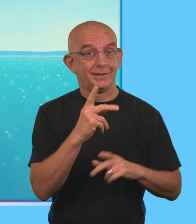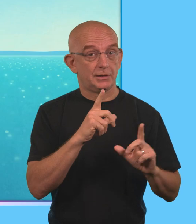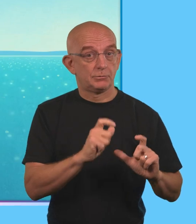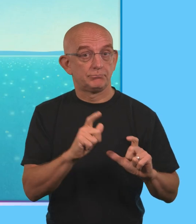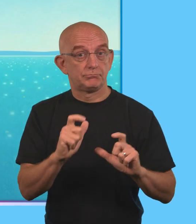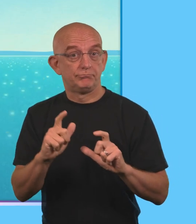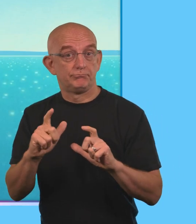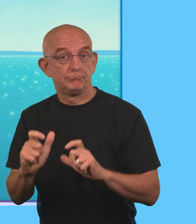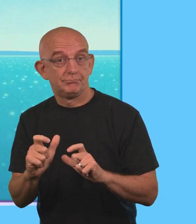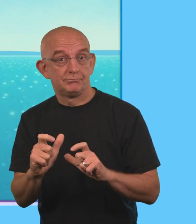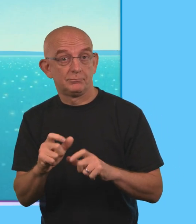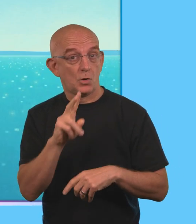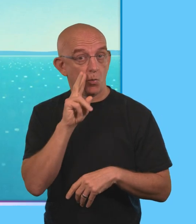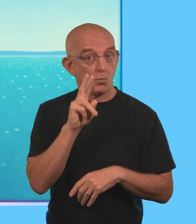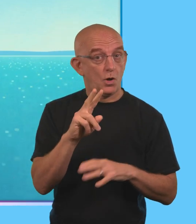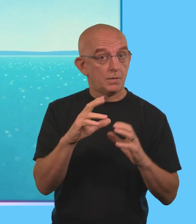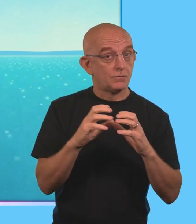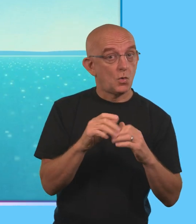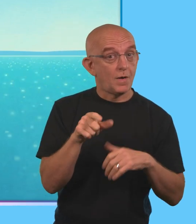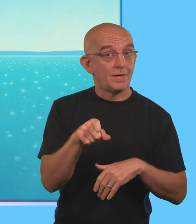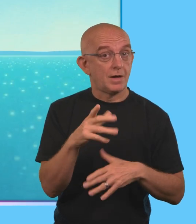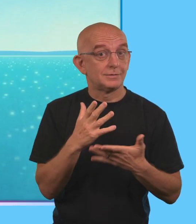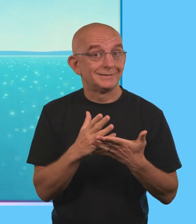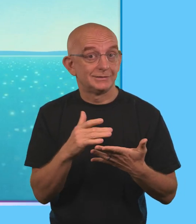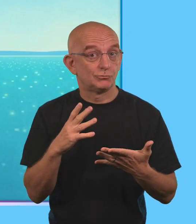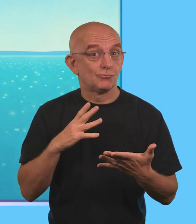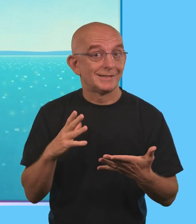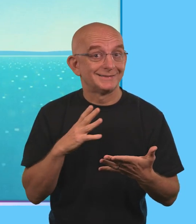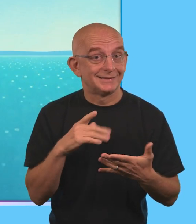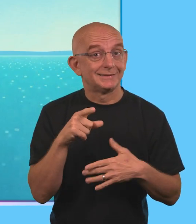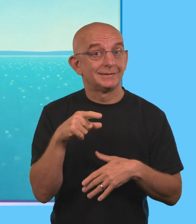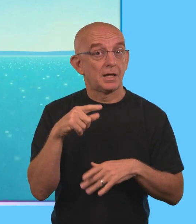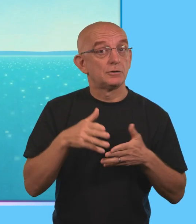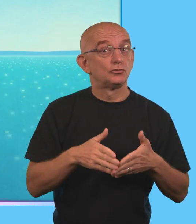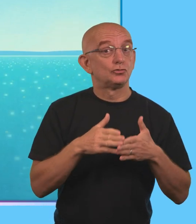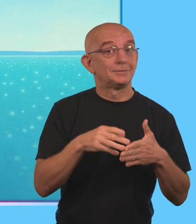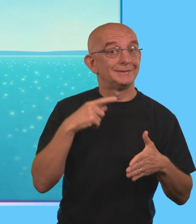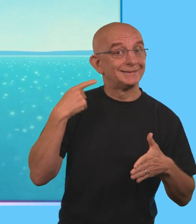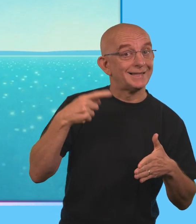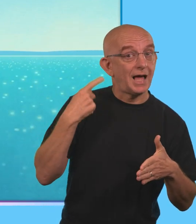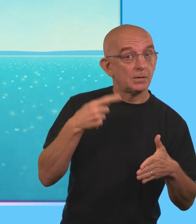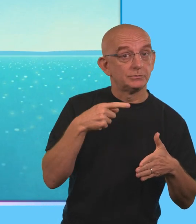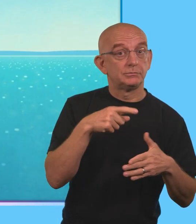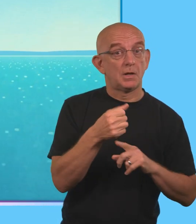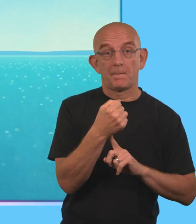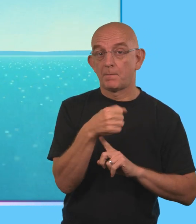Watch the ball for the timing. Next, a ship's bell sounds and the cat whips his head left and right.